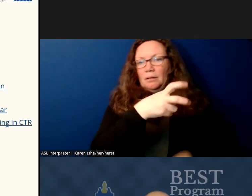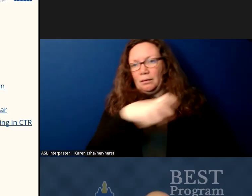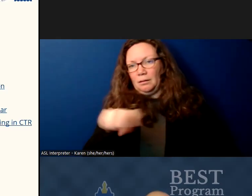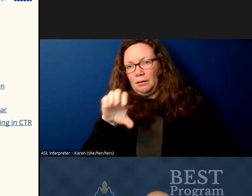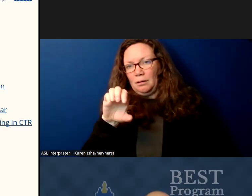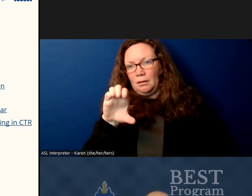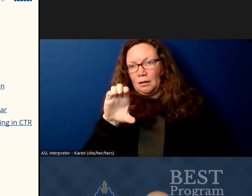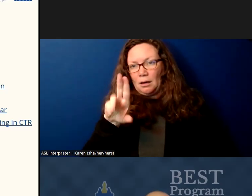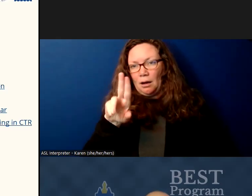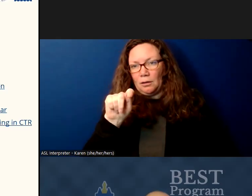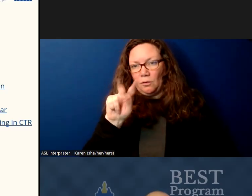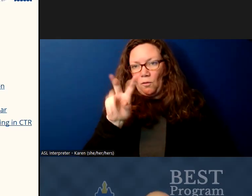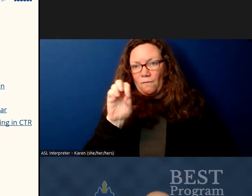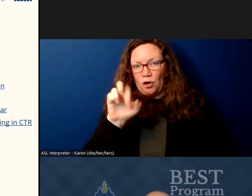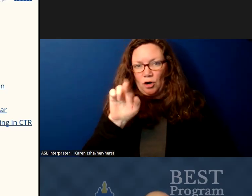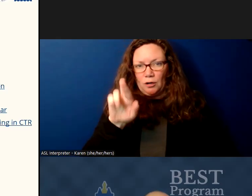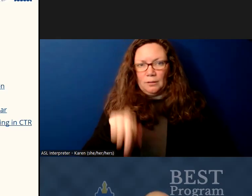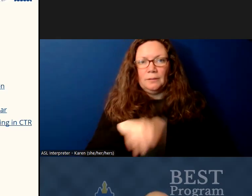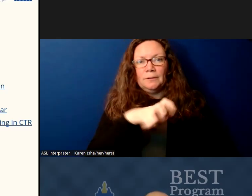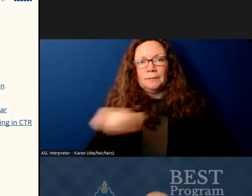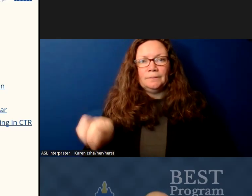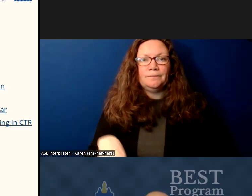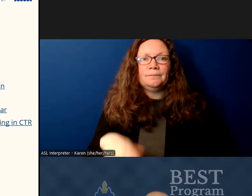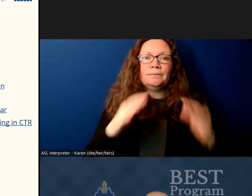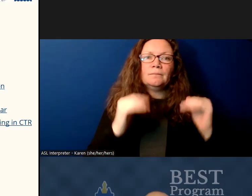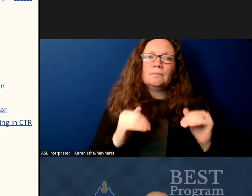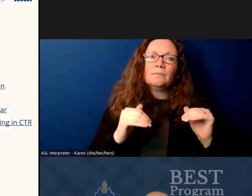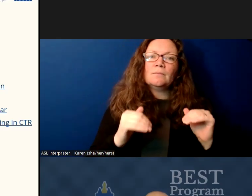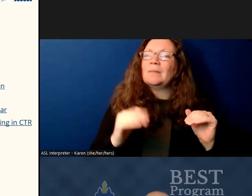We encourage all the user not to wait until the, cut over.